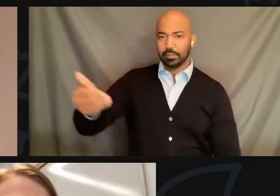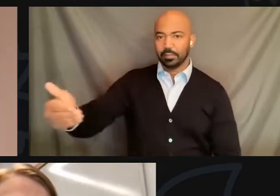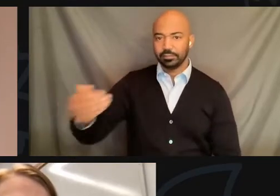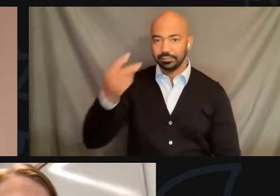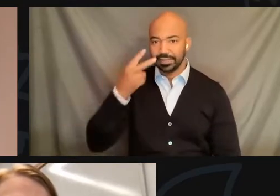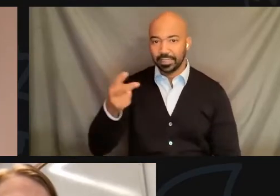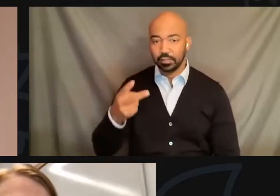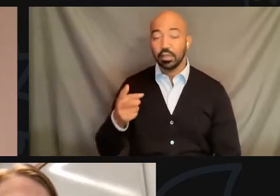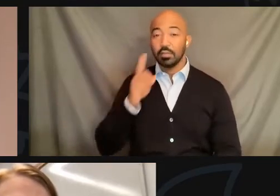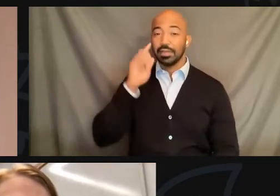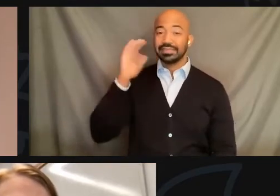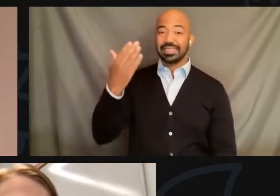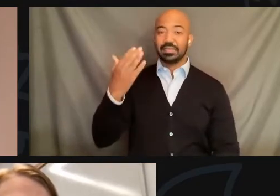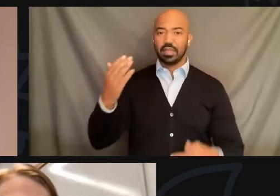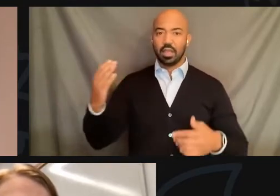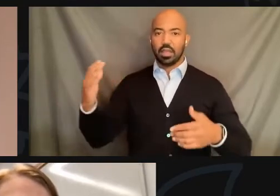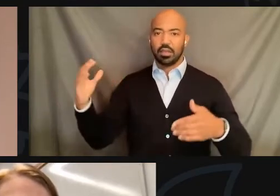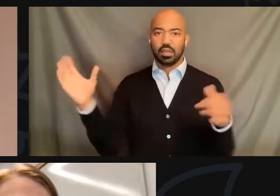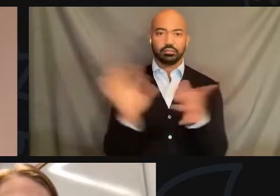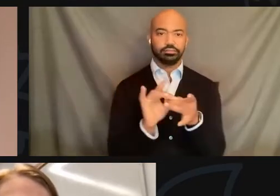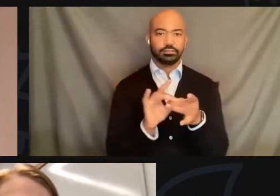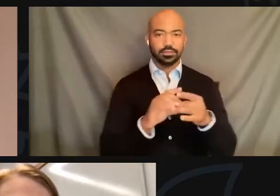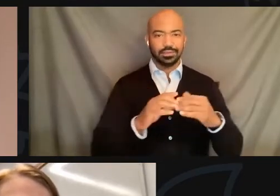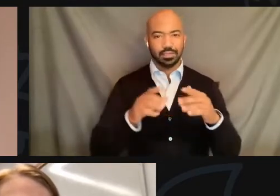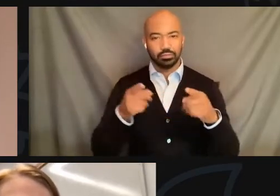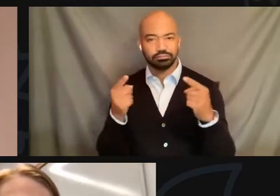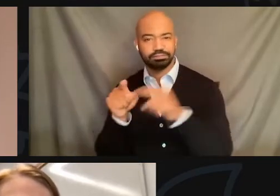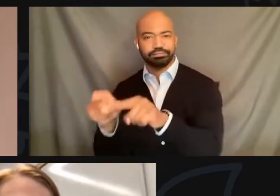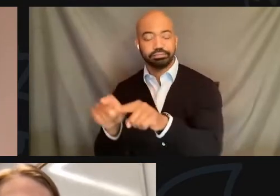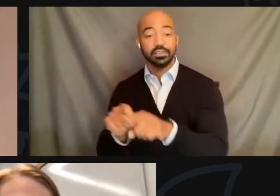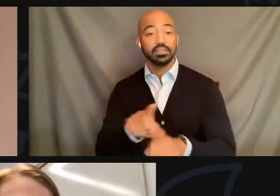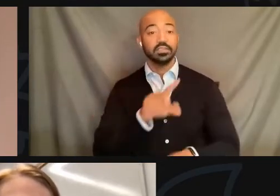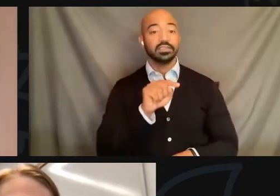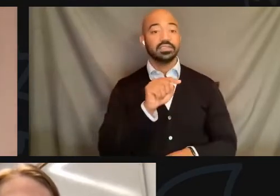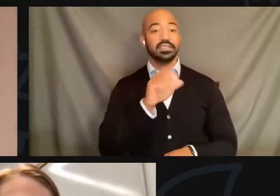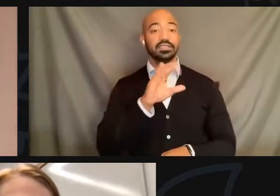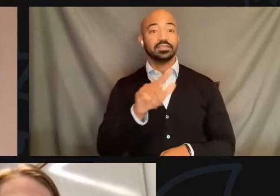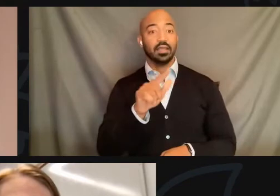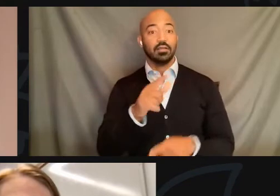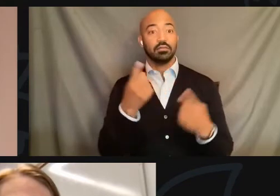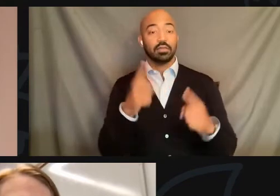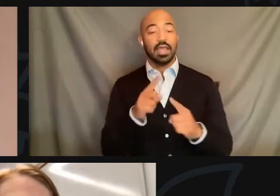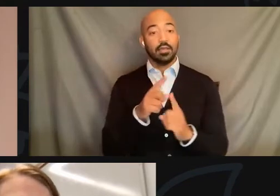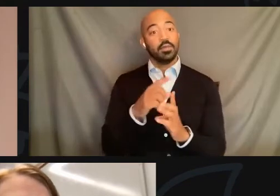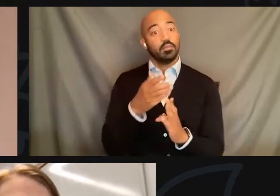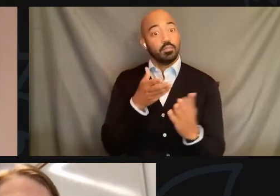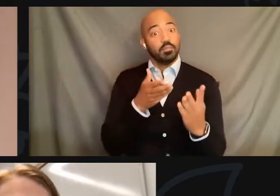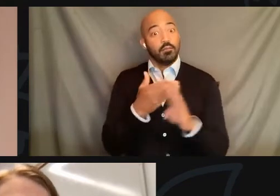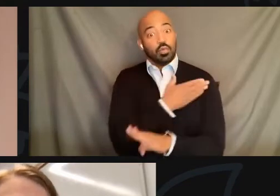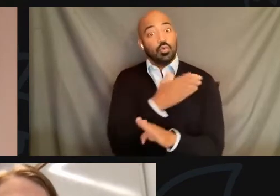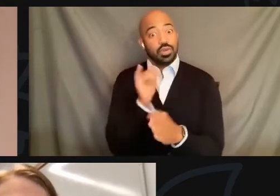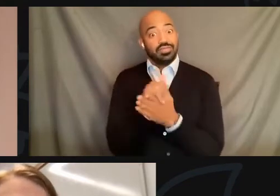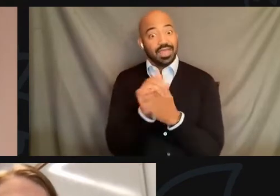hand in hand. Because actually also T cell infiltration happens before diabetes development, because there has to be an